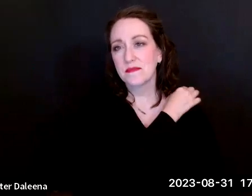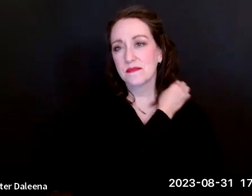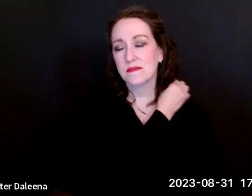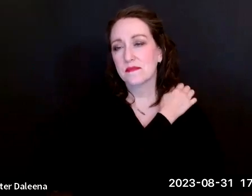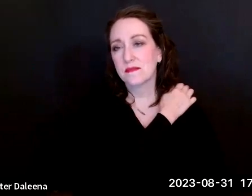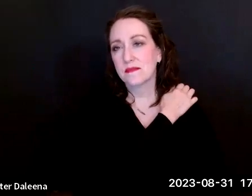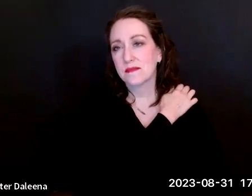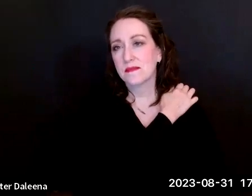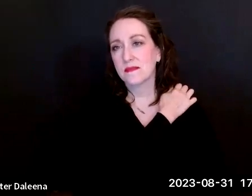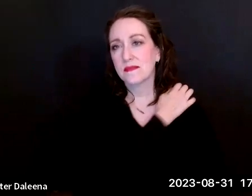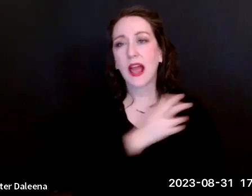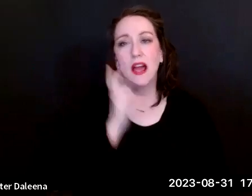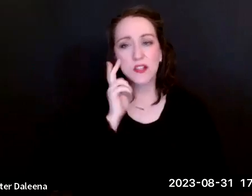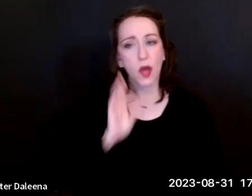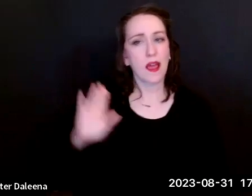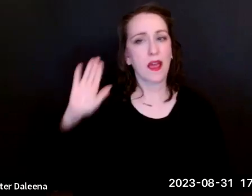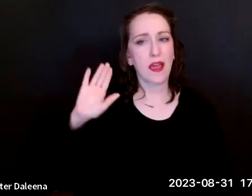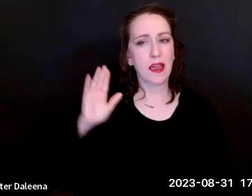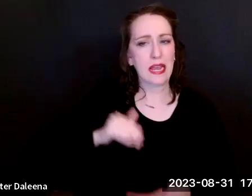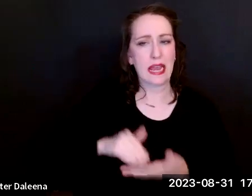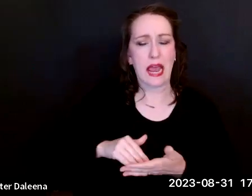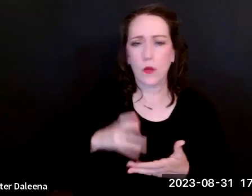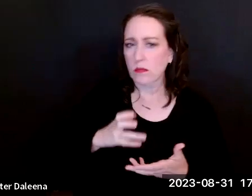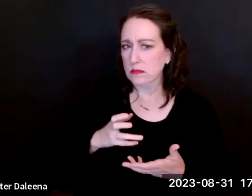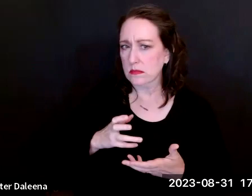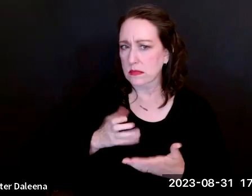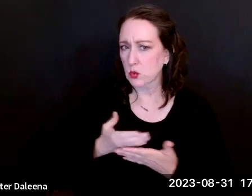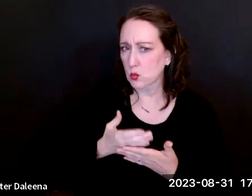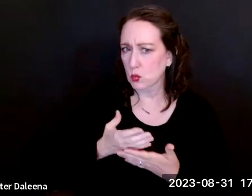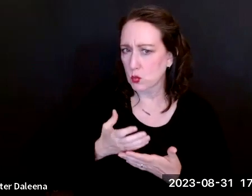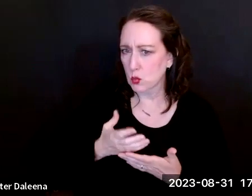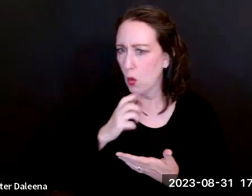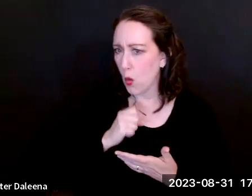um and I I just I saw your hand is back up so I just want to see is that a old hand or okay